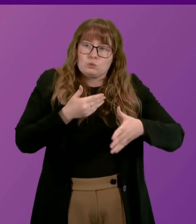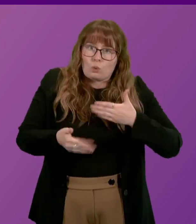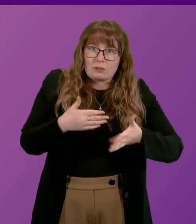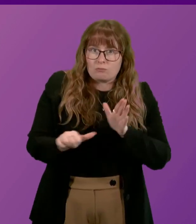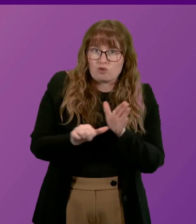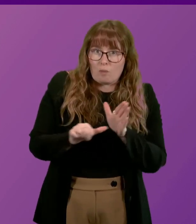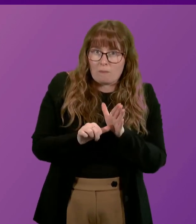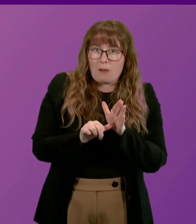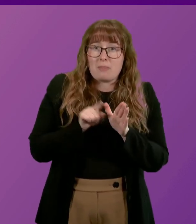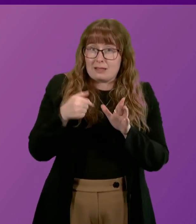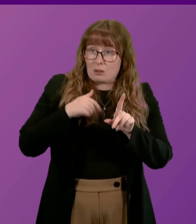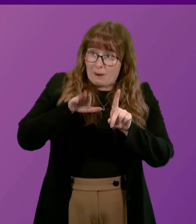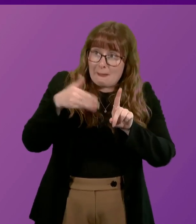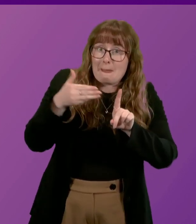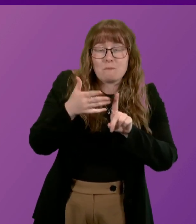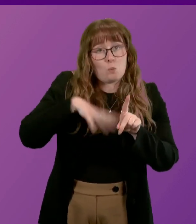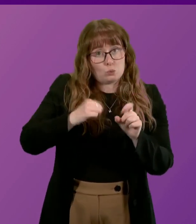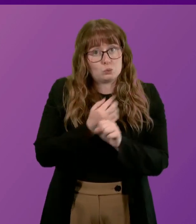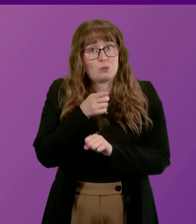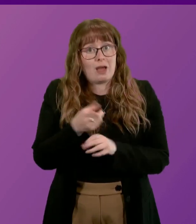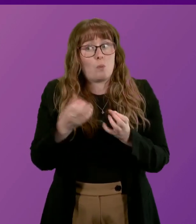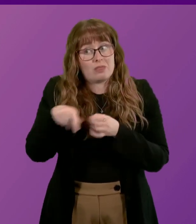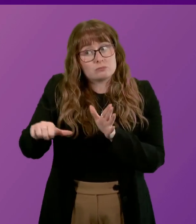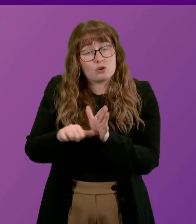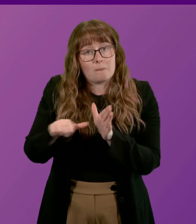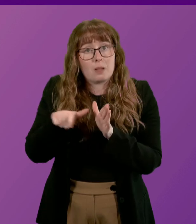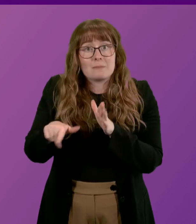the spirit in which we have entered discussions on the issue. The Deputy First Minister has discussed